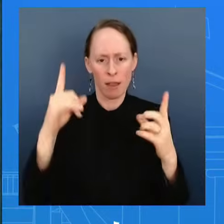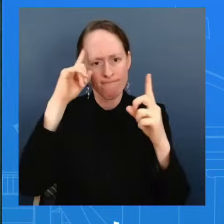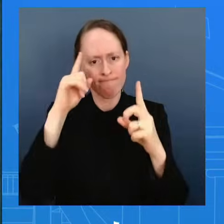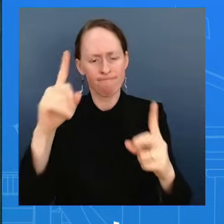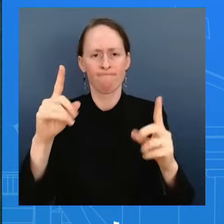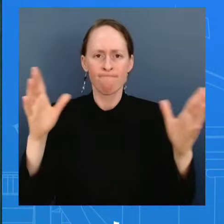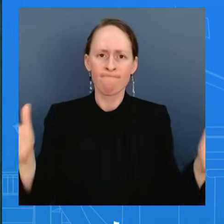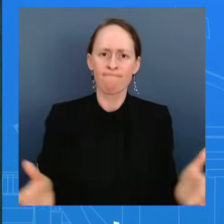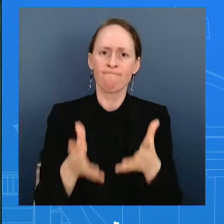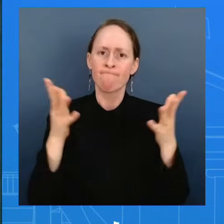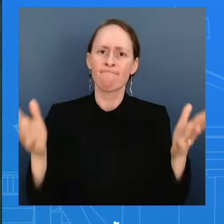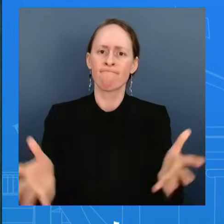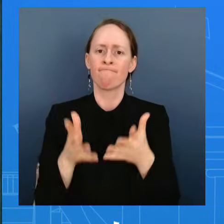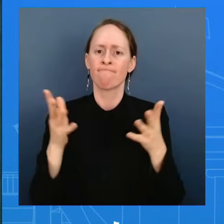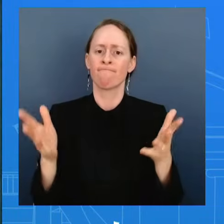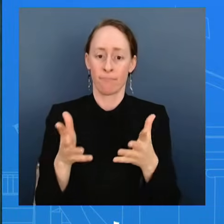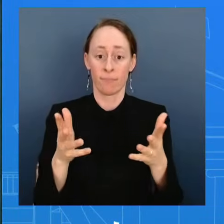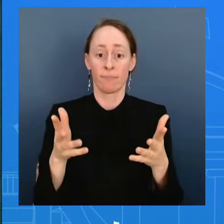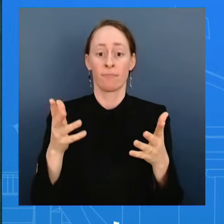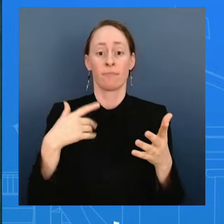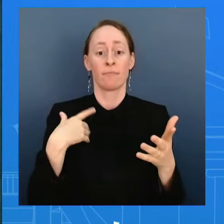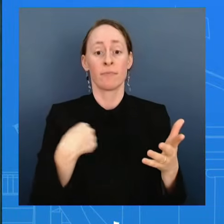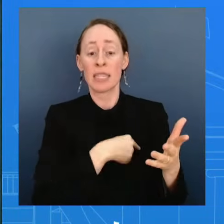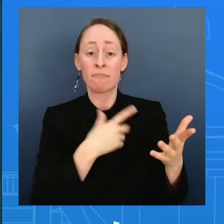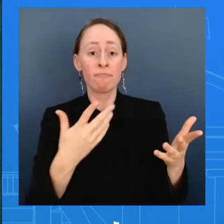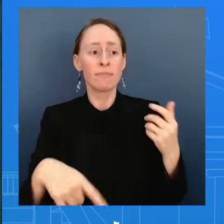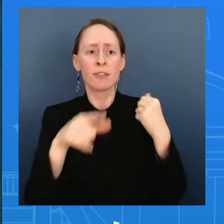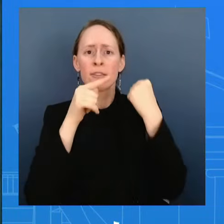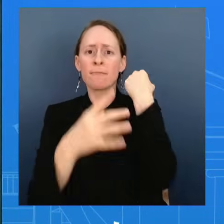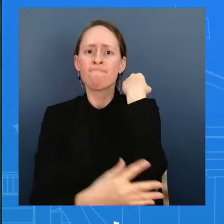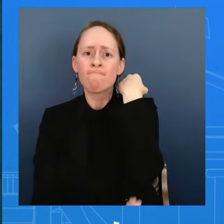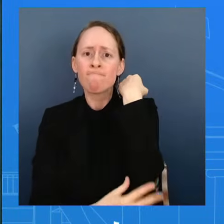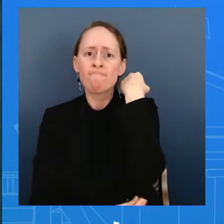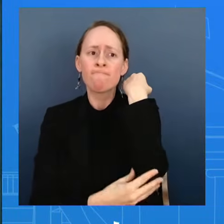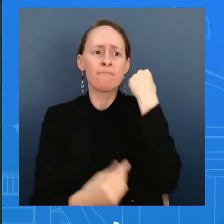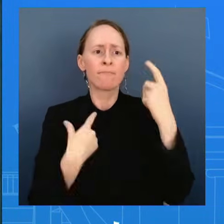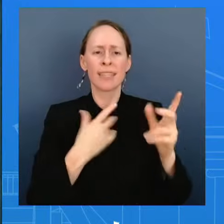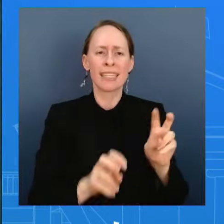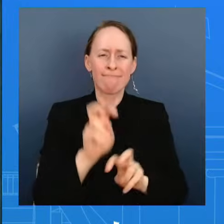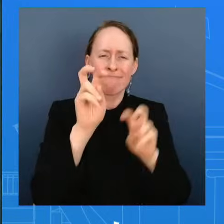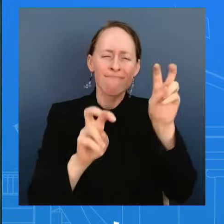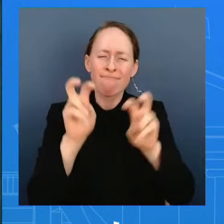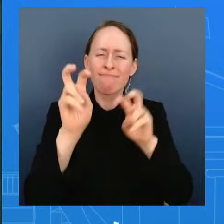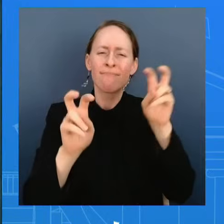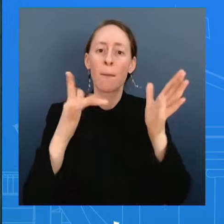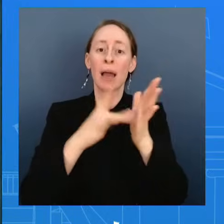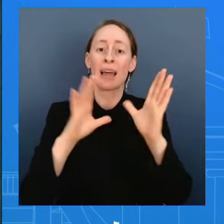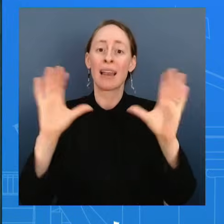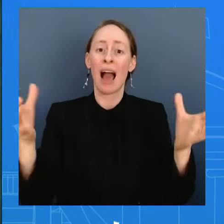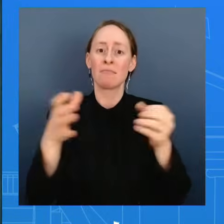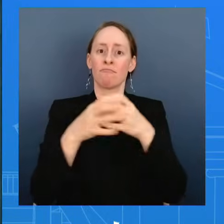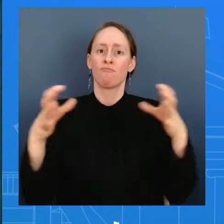And does the president see the issue of voting rights as -- as a top priority? Does he believe that he can have some renewed efforts to -- Ms. Jean-Pierre: Yeah.